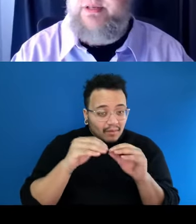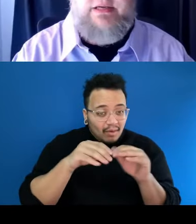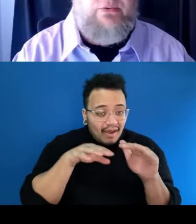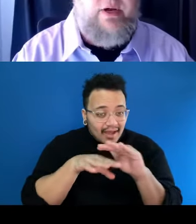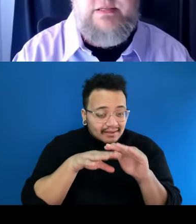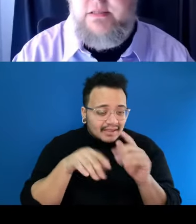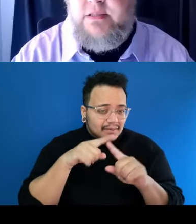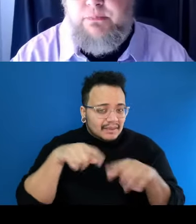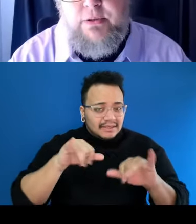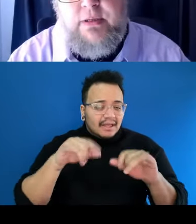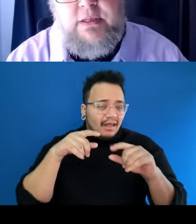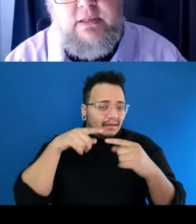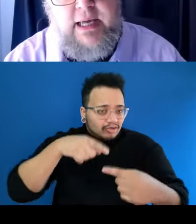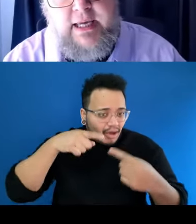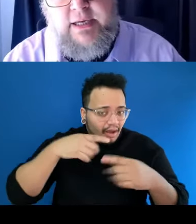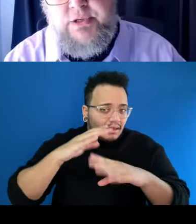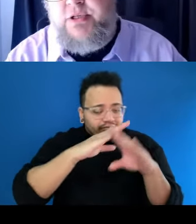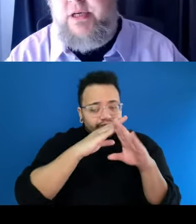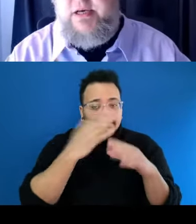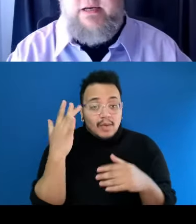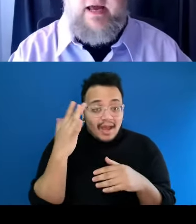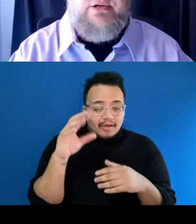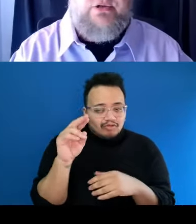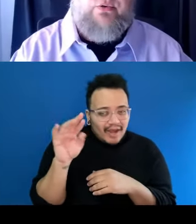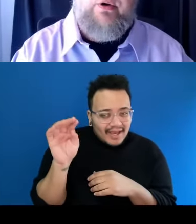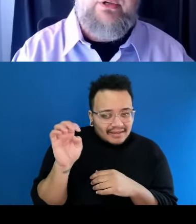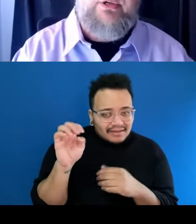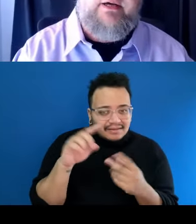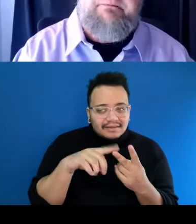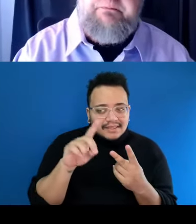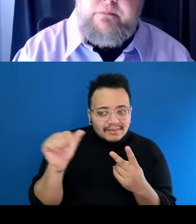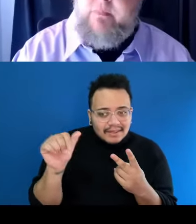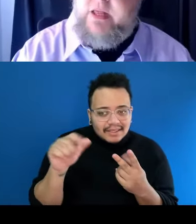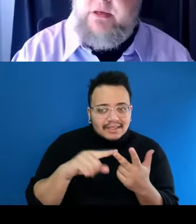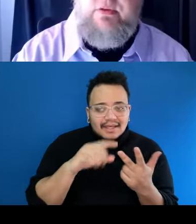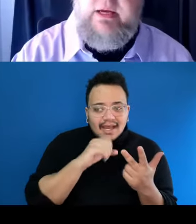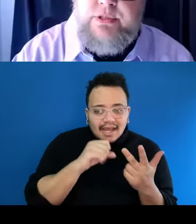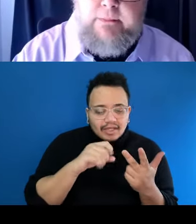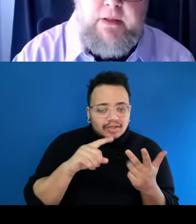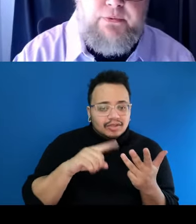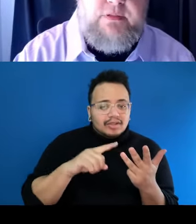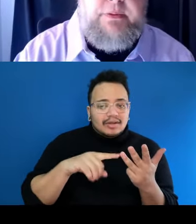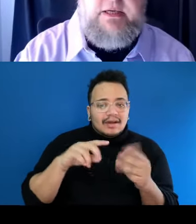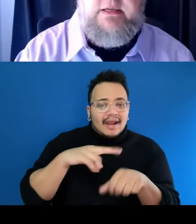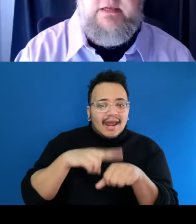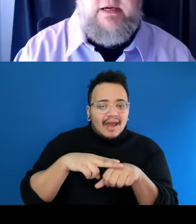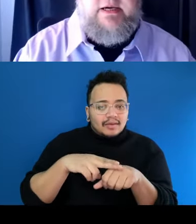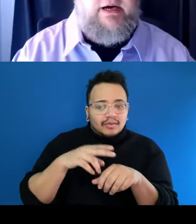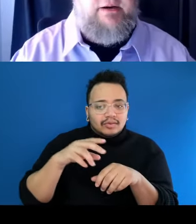So, things like race and disability, age, national origin, the language that people speak,